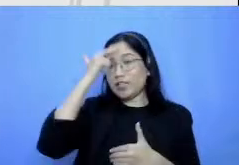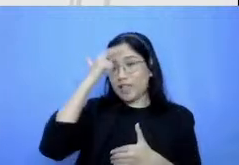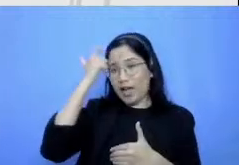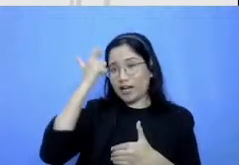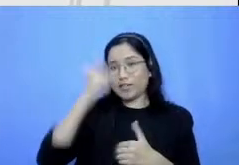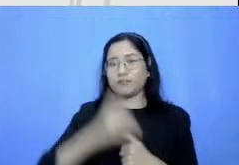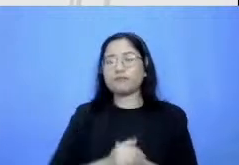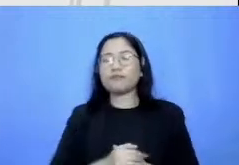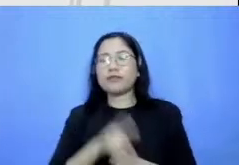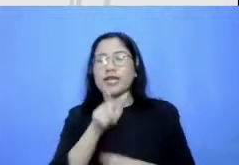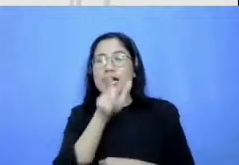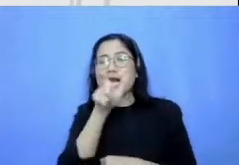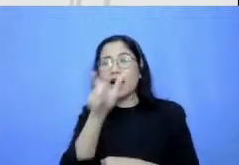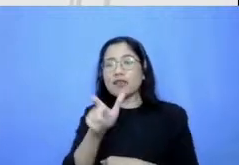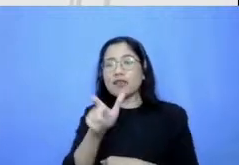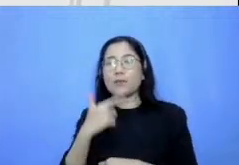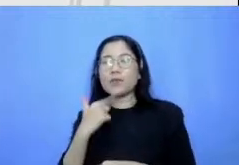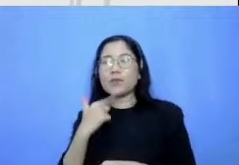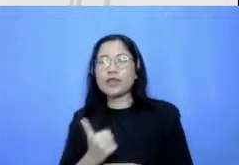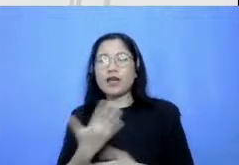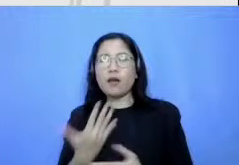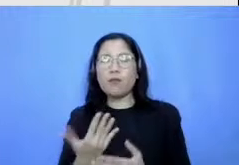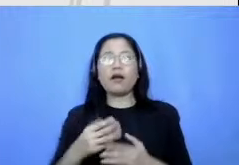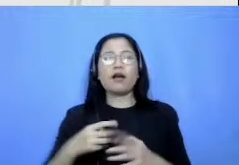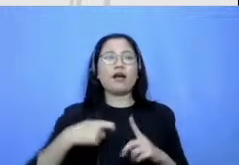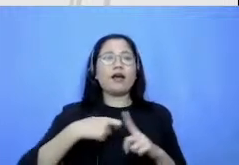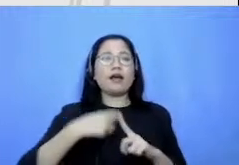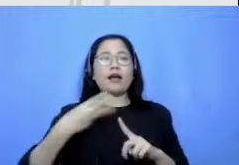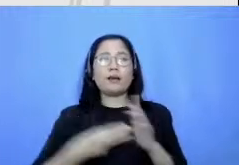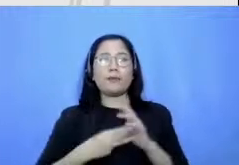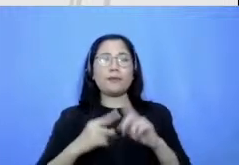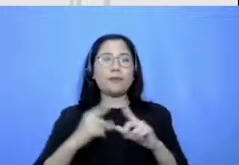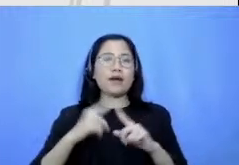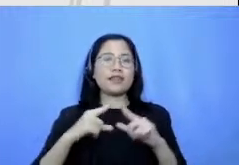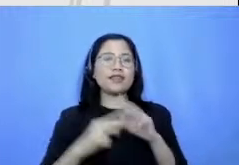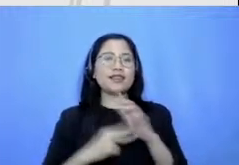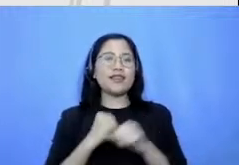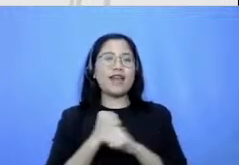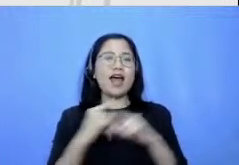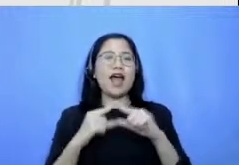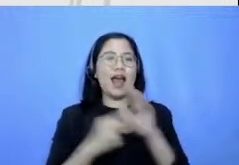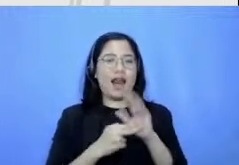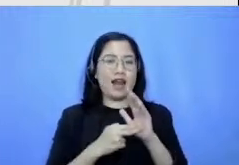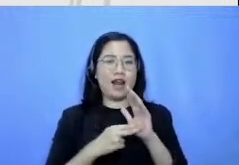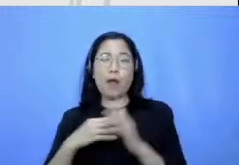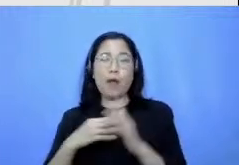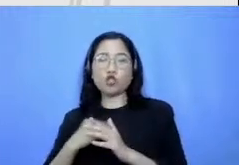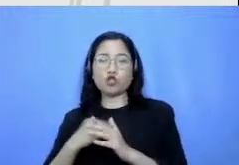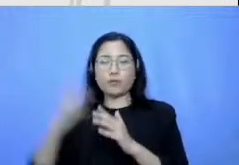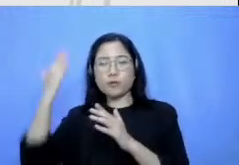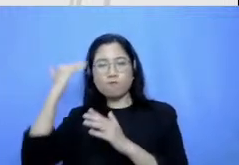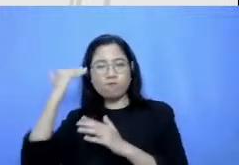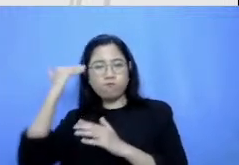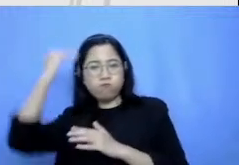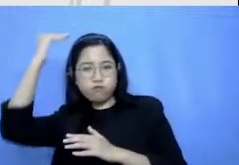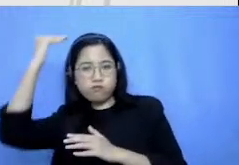is the maturity of this maturity level, so starting from the beginner then